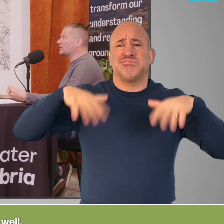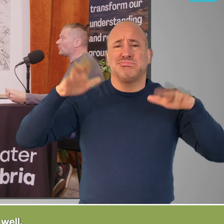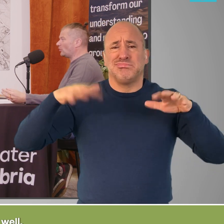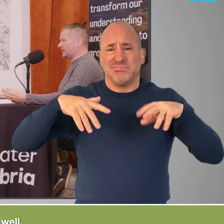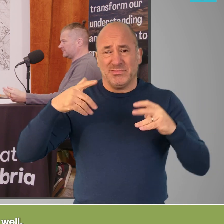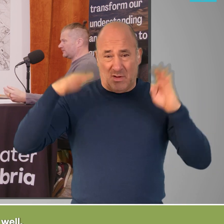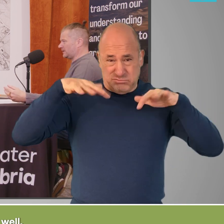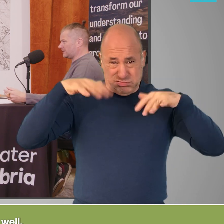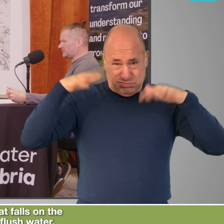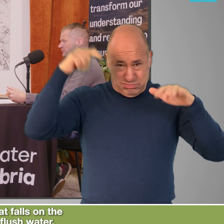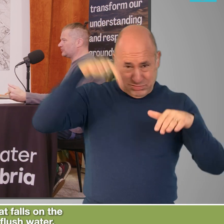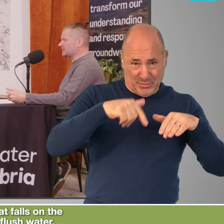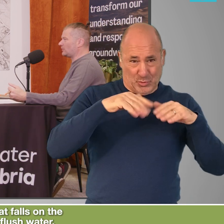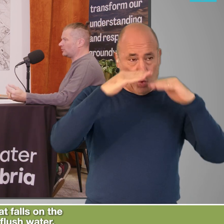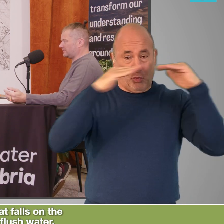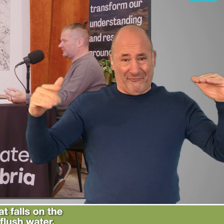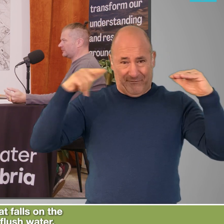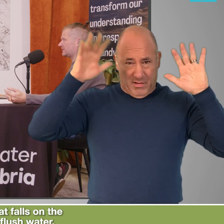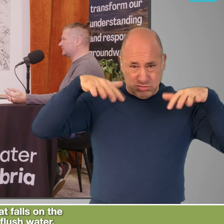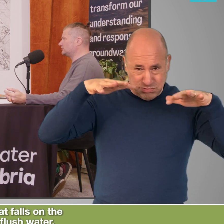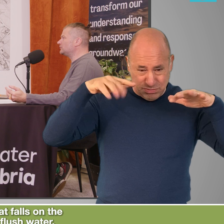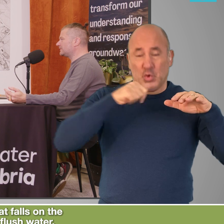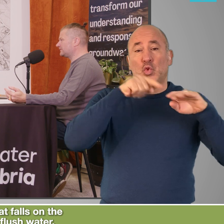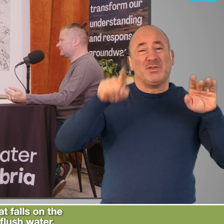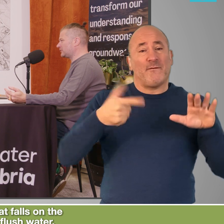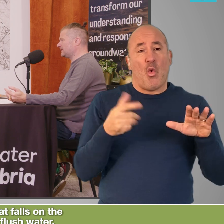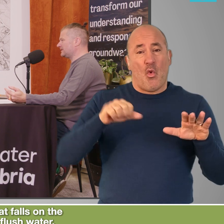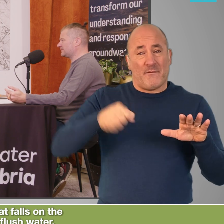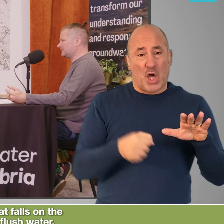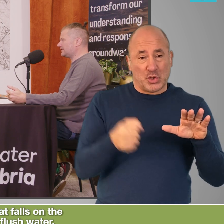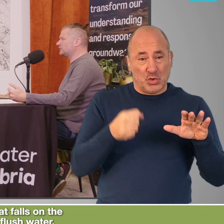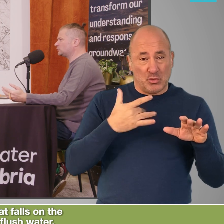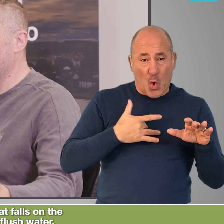grey water as well. So using that water that falls on the roof of properties to flush water,